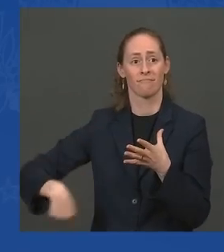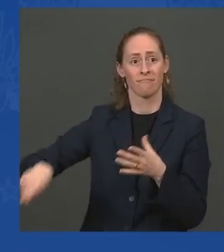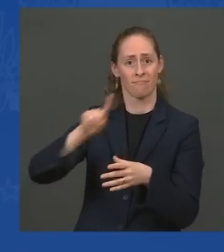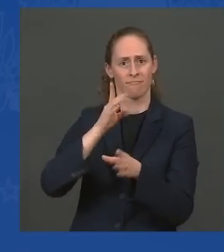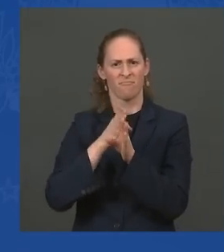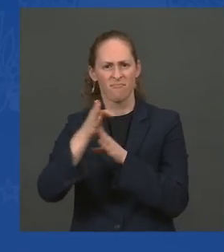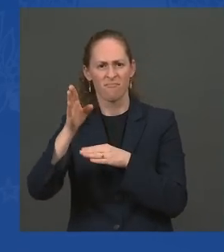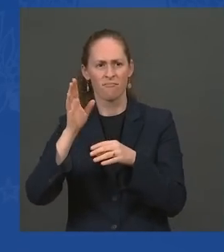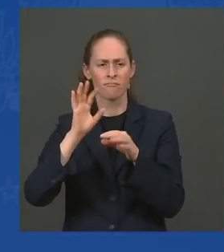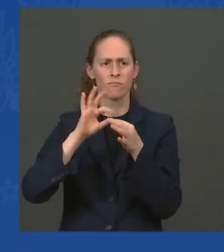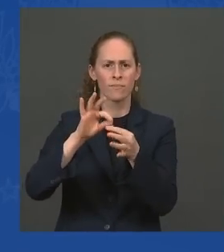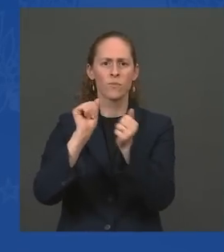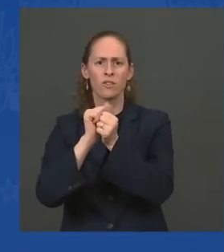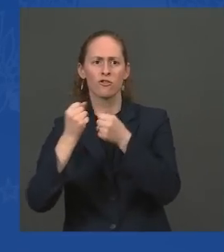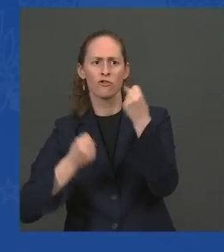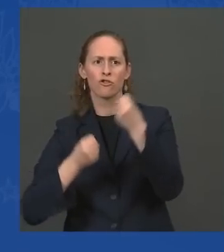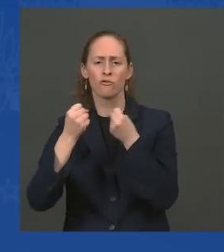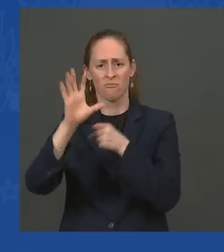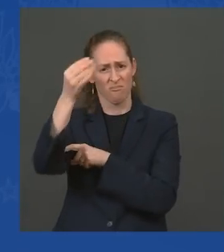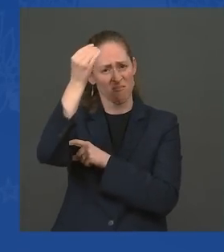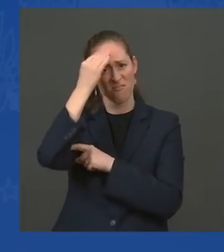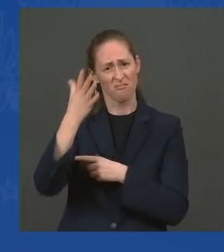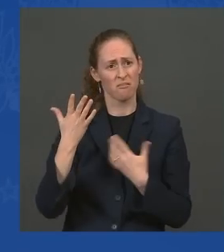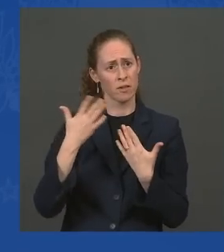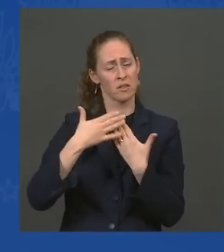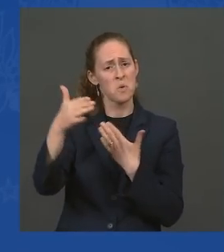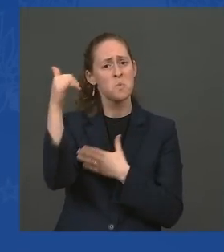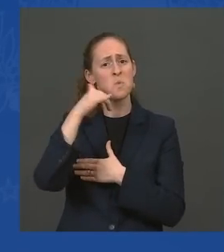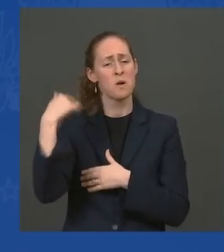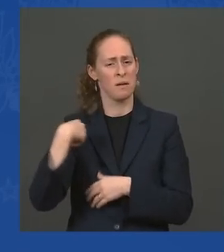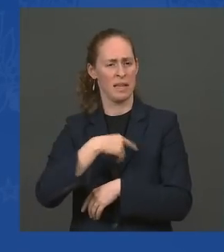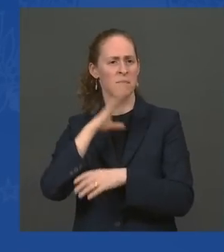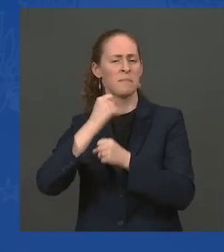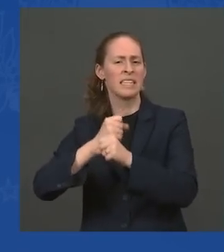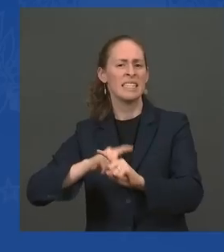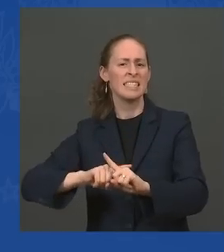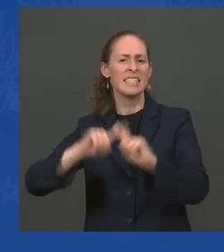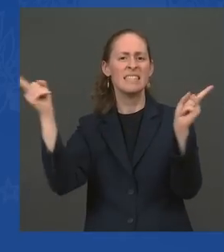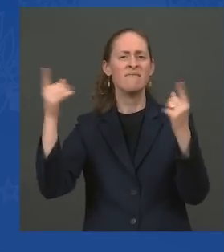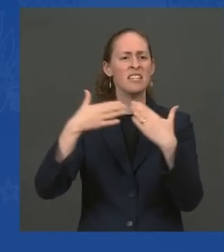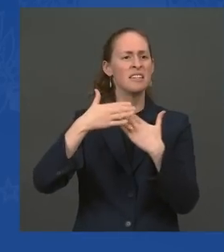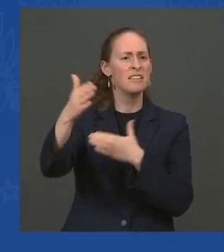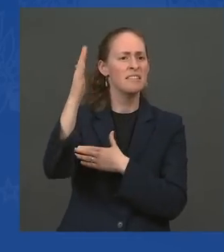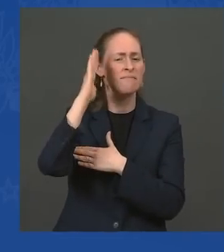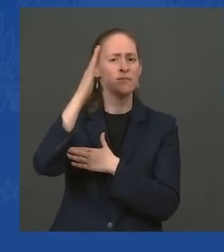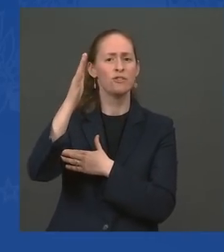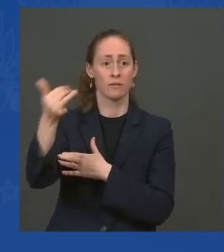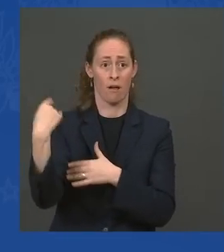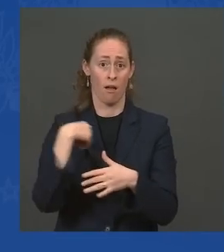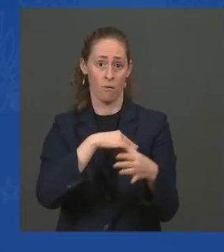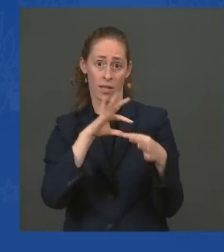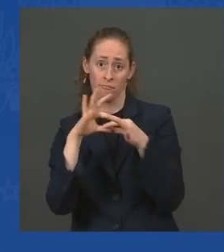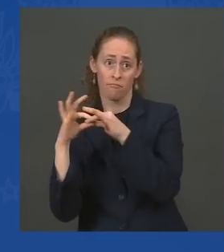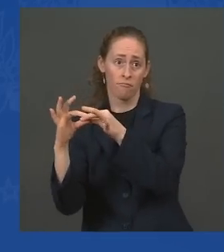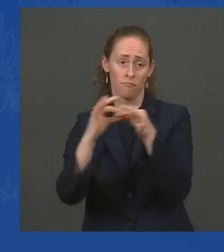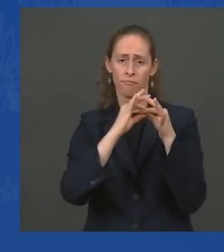in the future of vehicles. And today we stand committed together. Here's another example of what can be done